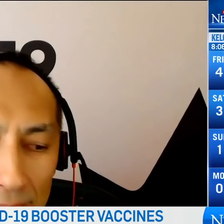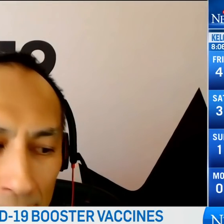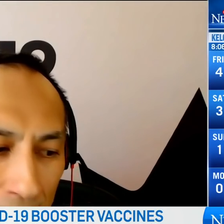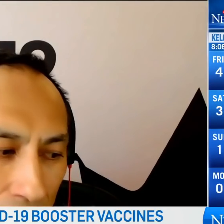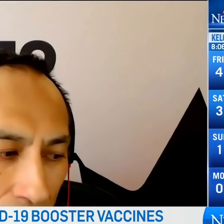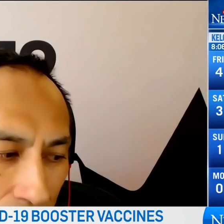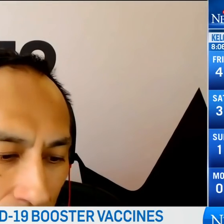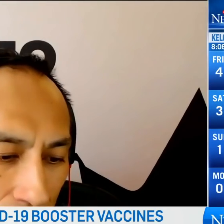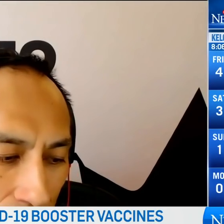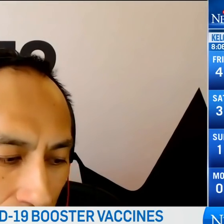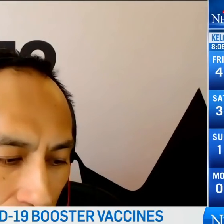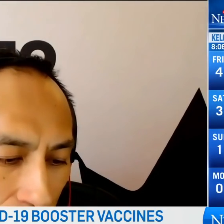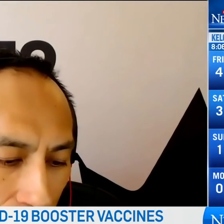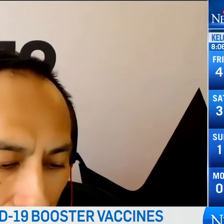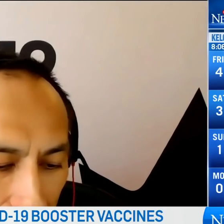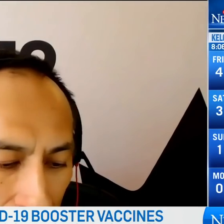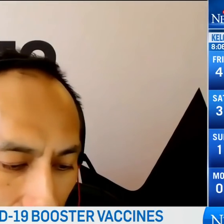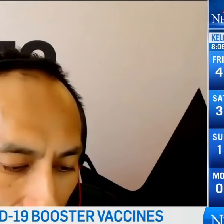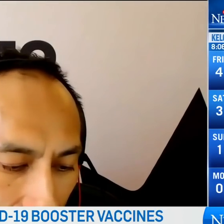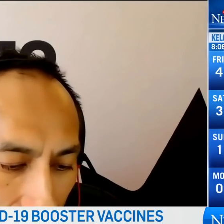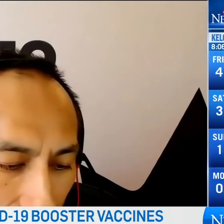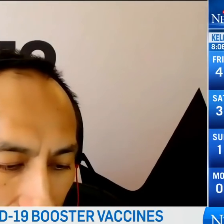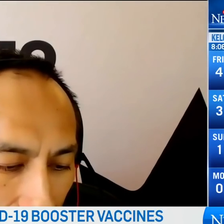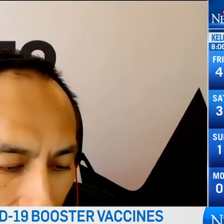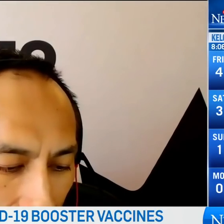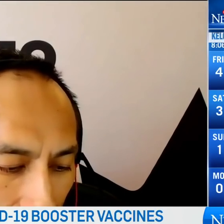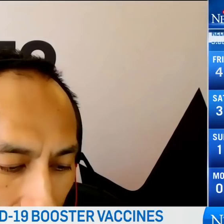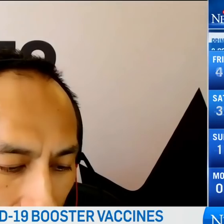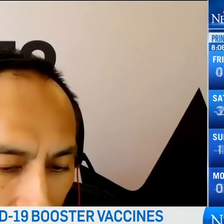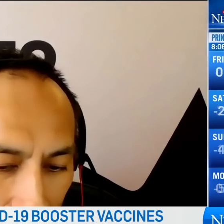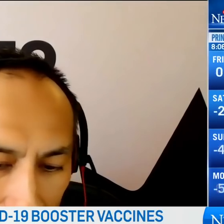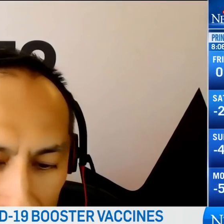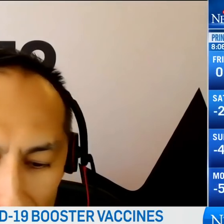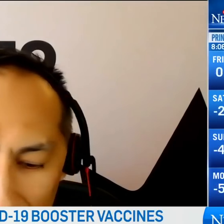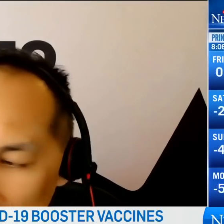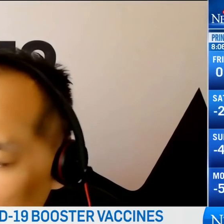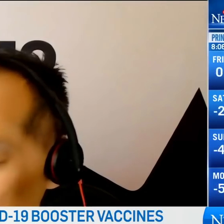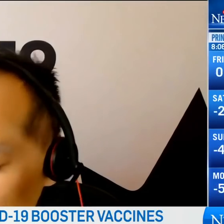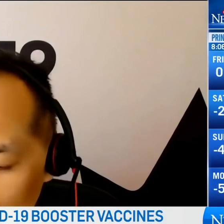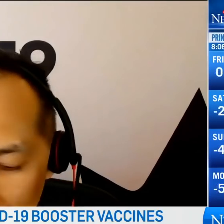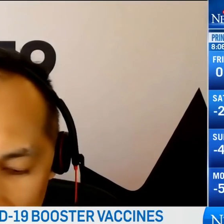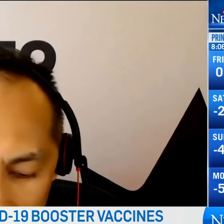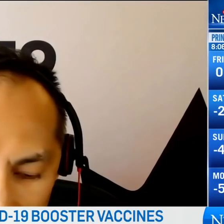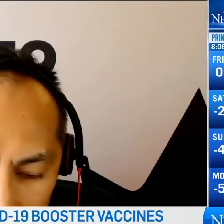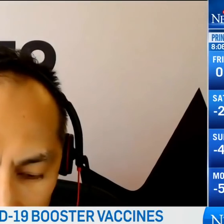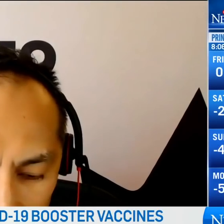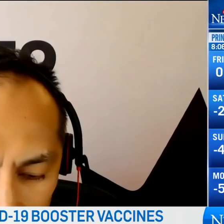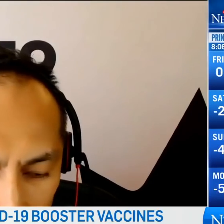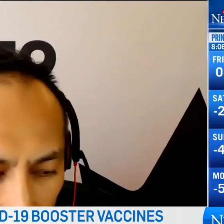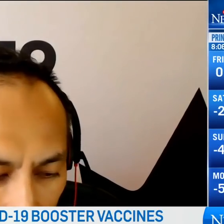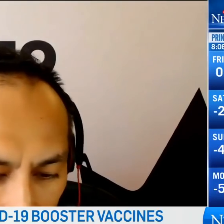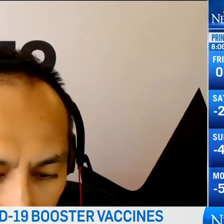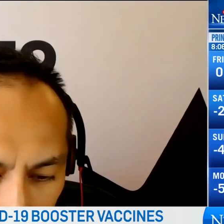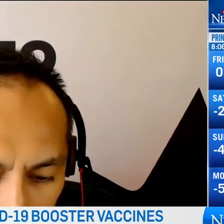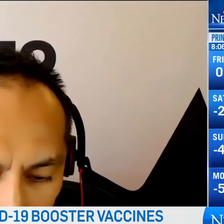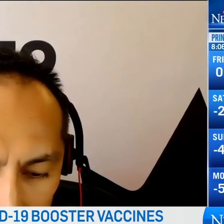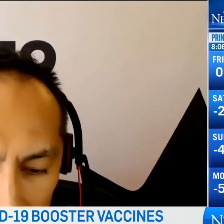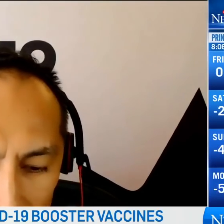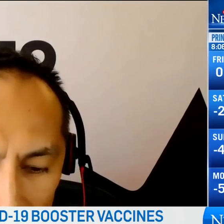HAVE Dr. MATT TUNIS, EXECUTIVE DIRECTOR FOR NACI WHO WILL BE ANSWERING QUESTIONS.